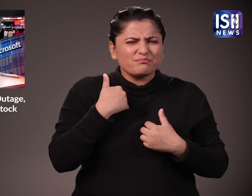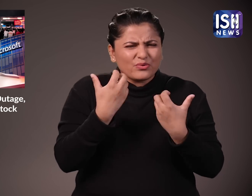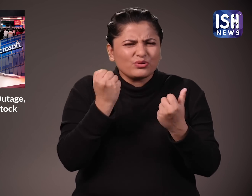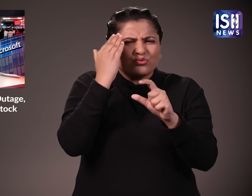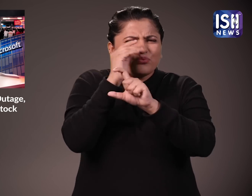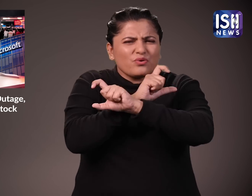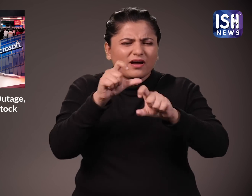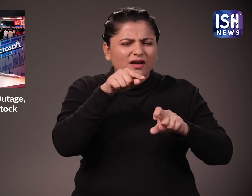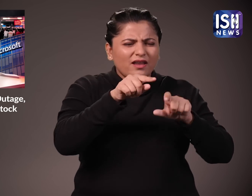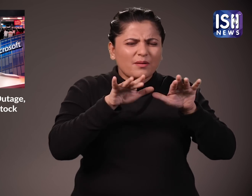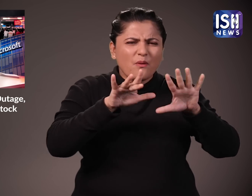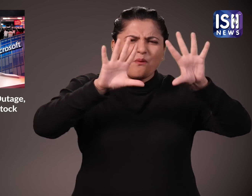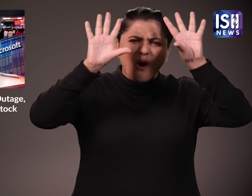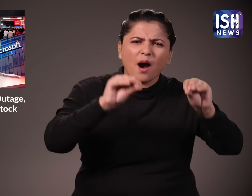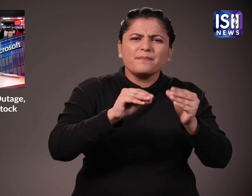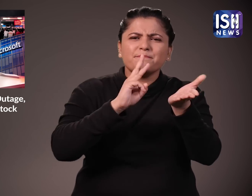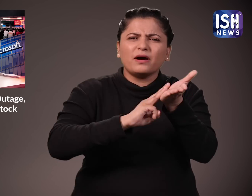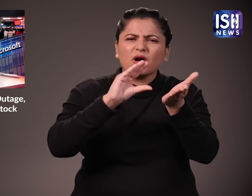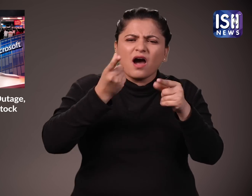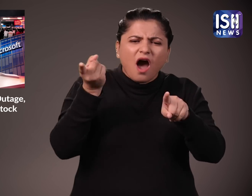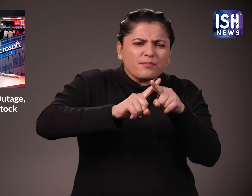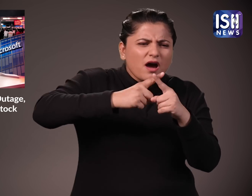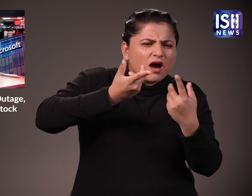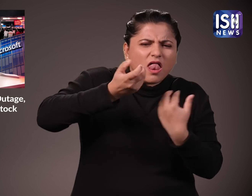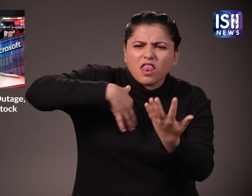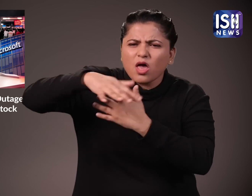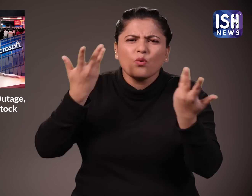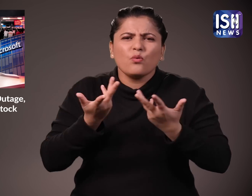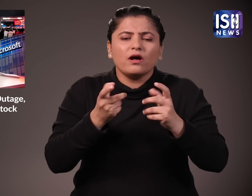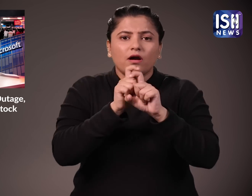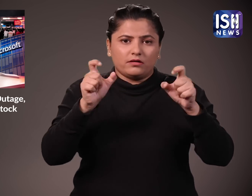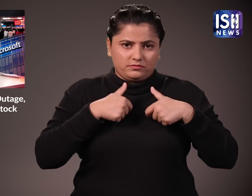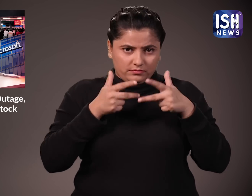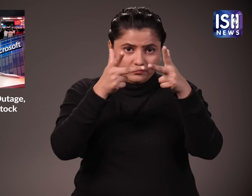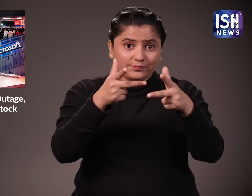Let me explain the reason why Microsoft suffered a global outage.